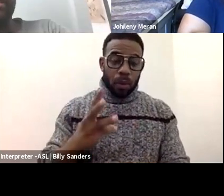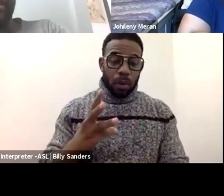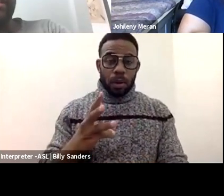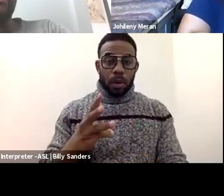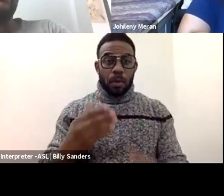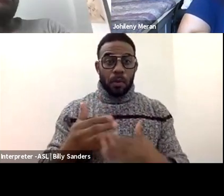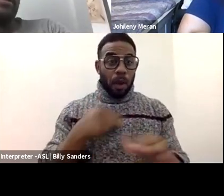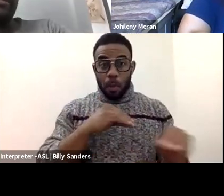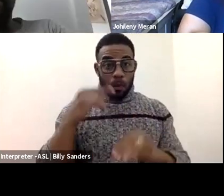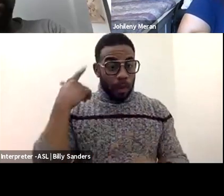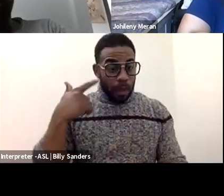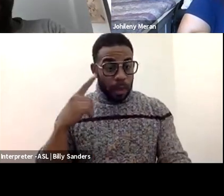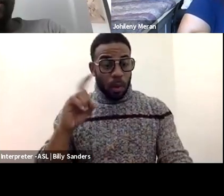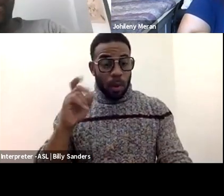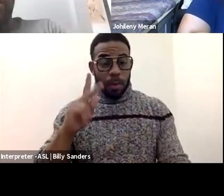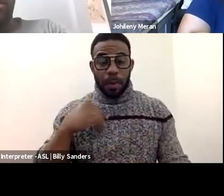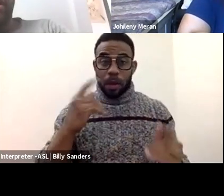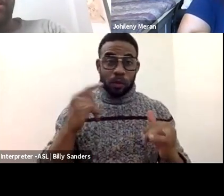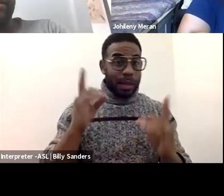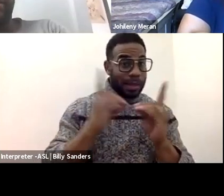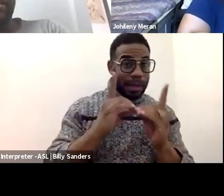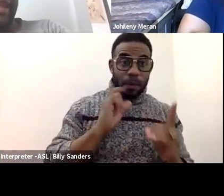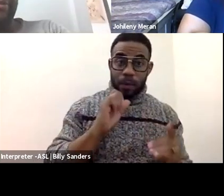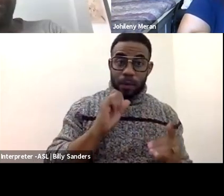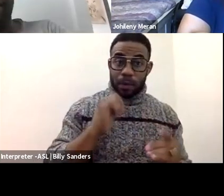moved to London, the only people I was trying to date, were typically Black people, White